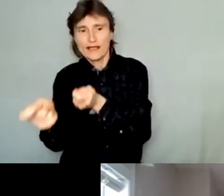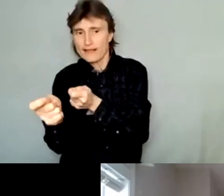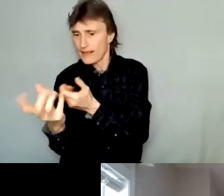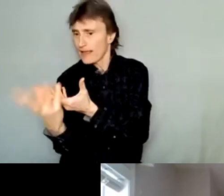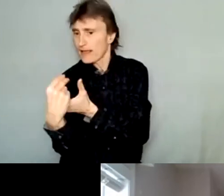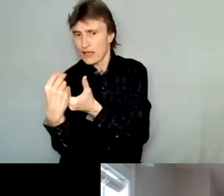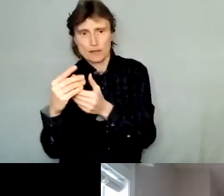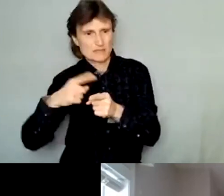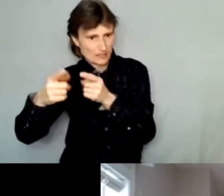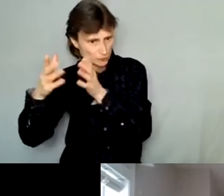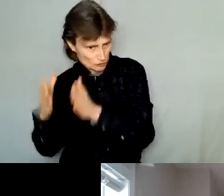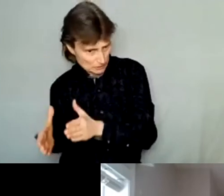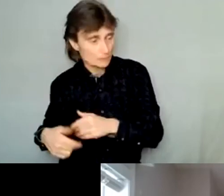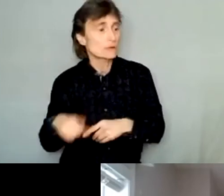We've got public art administration.